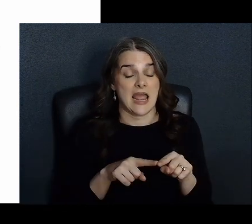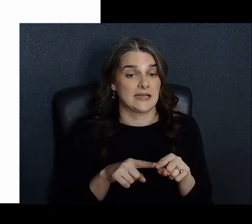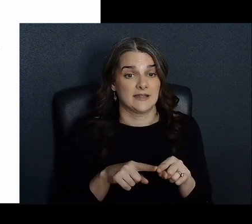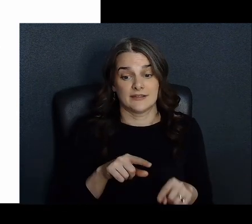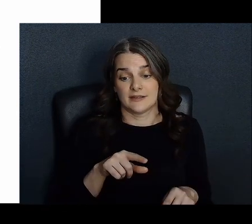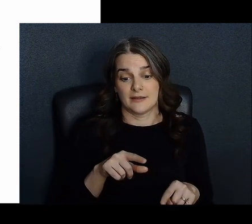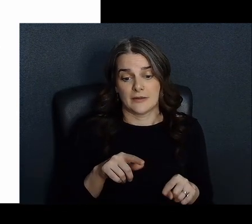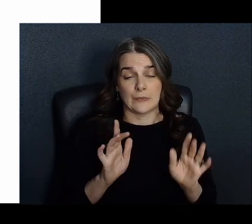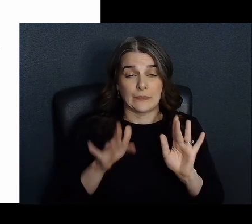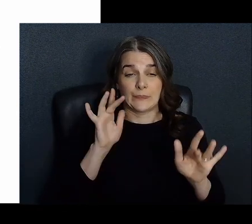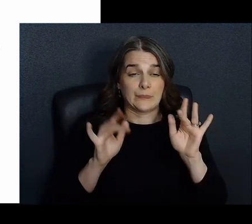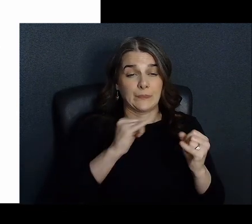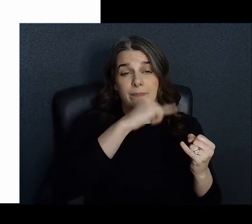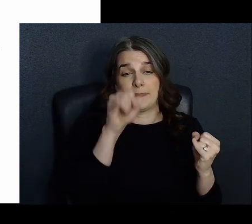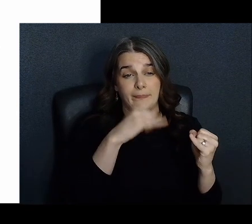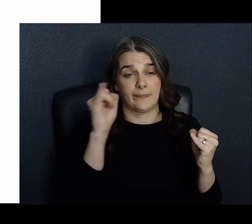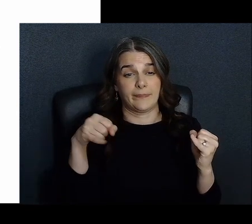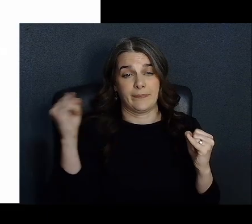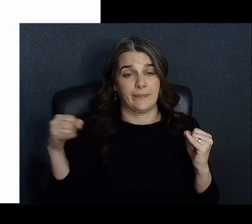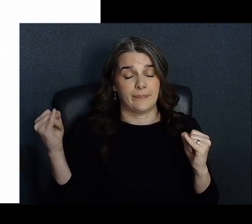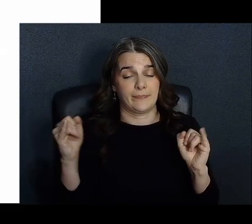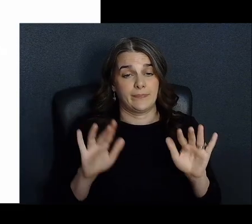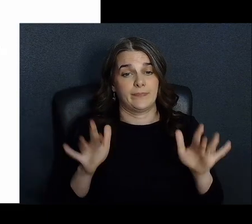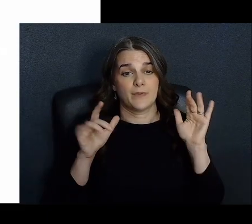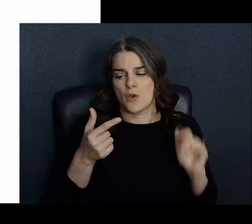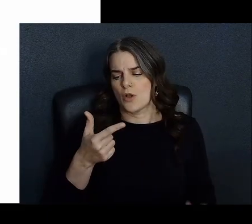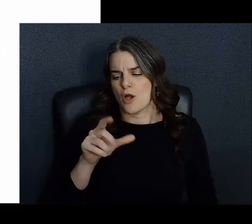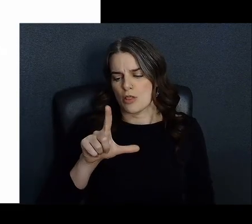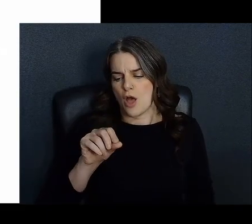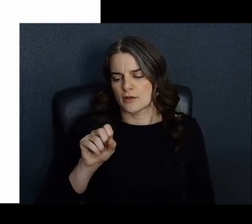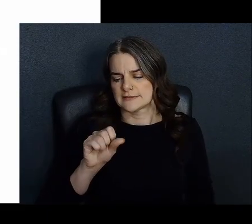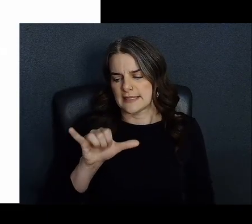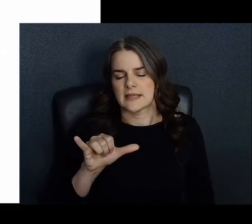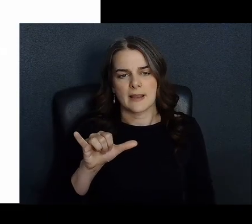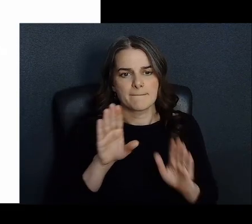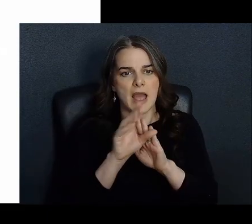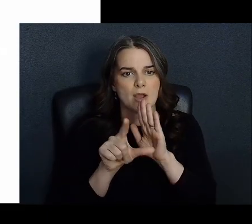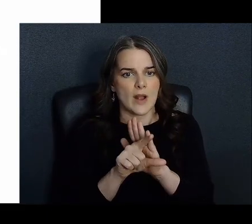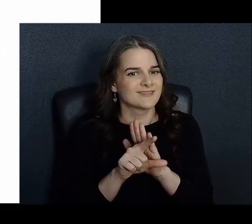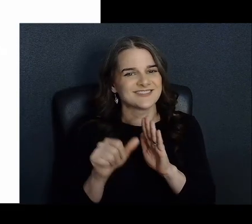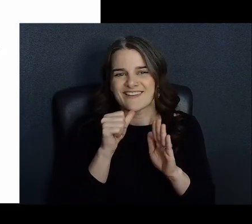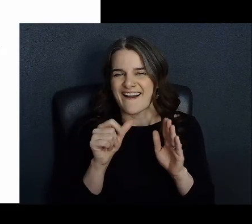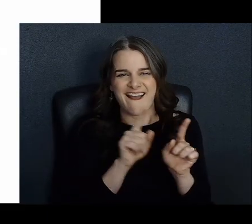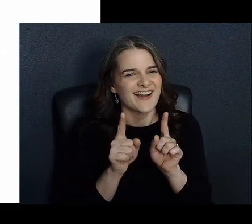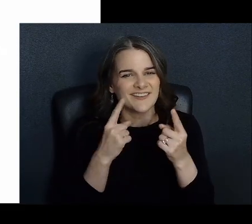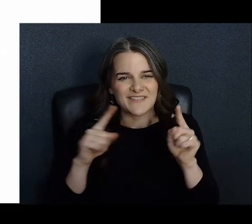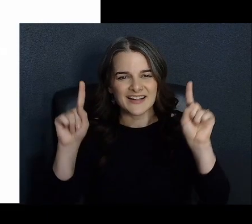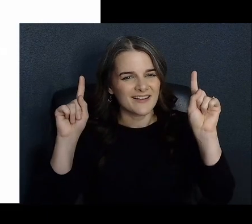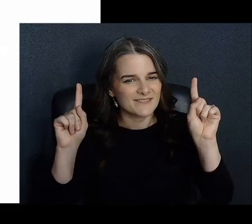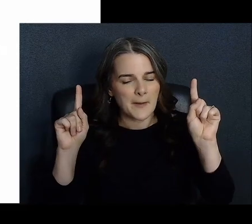for example, and is on a glossy background, it's not as effective. However, what it does do, though,